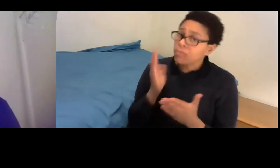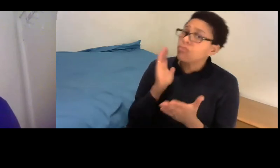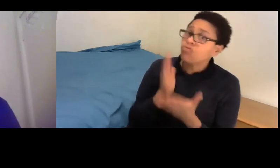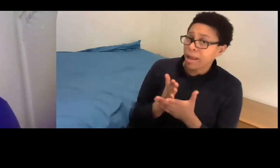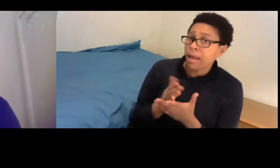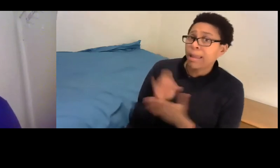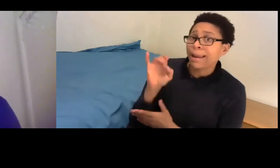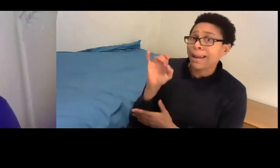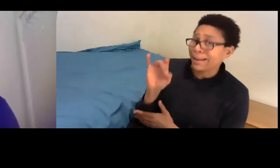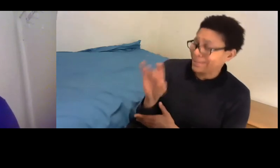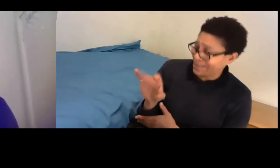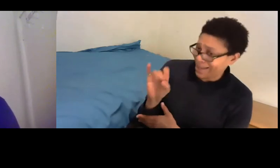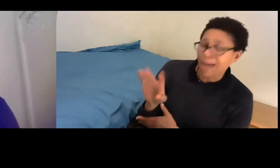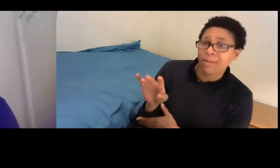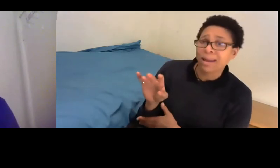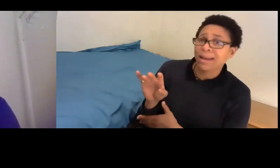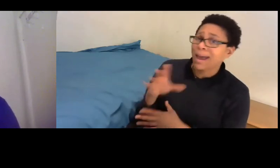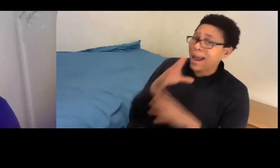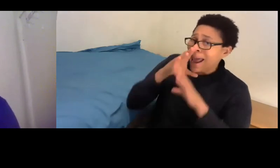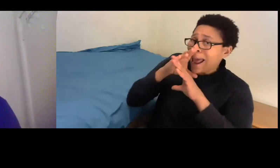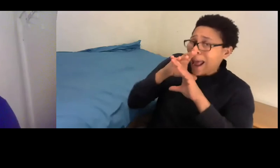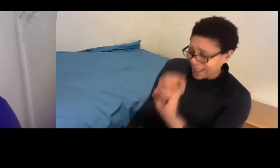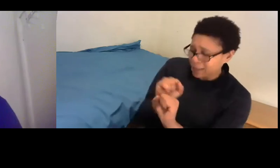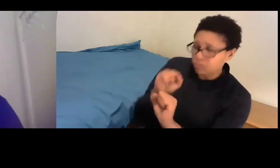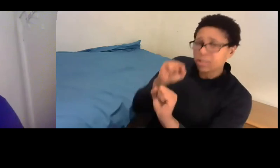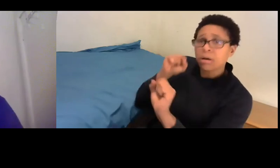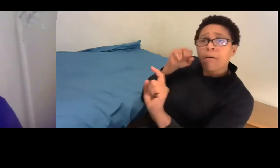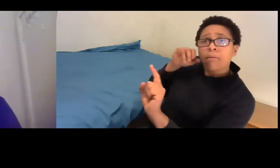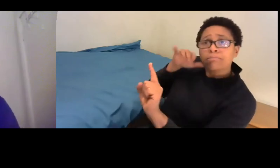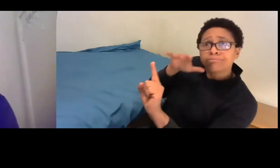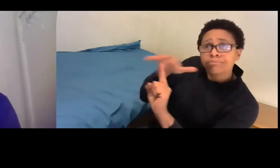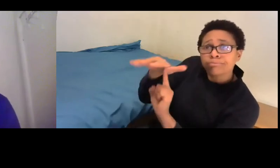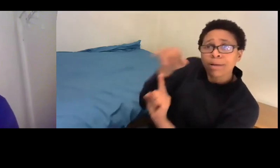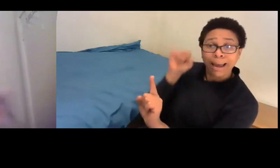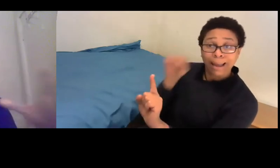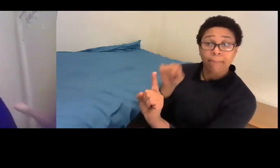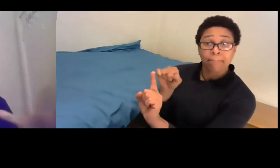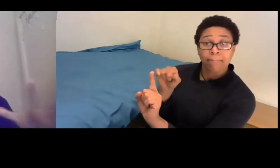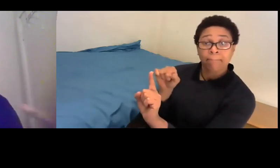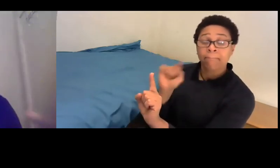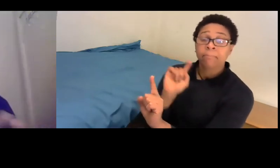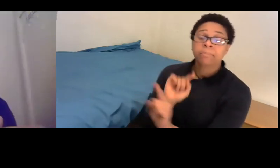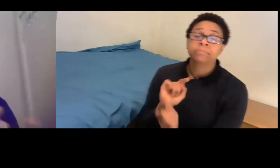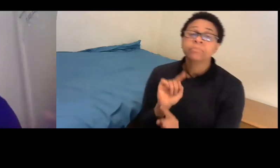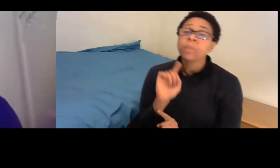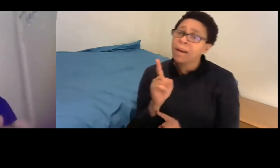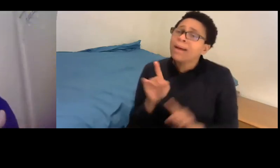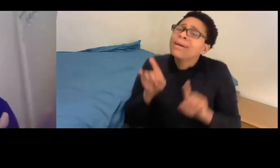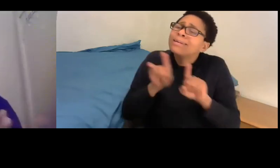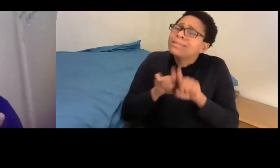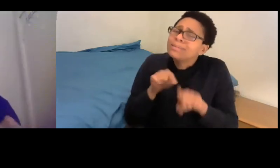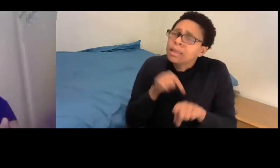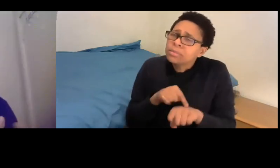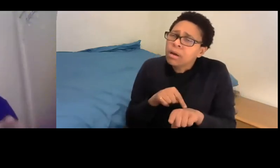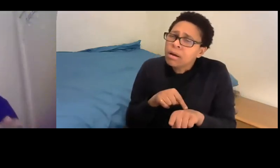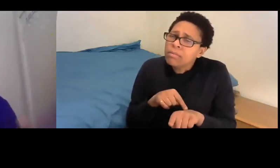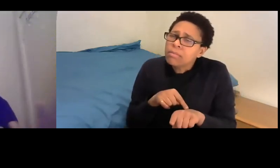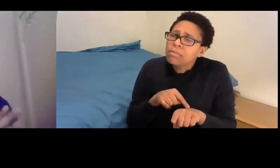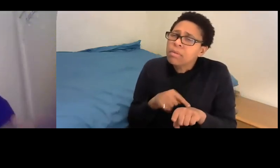xenophobic and Islamophobic undertones in that trial. But at the same around the same time in the US, there's this Pakistani